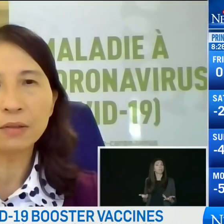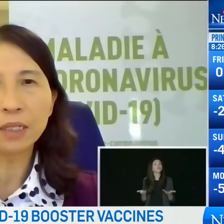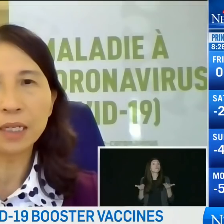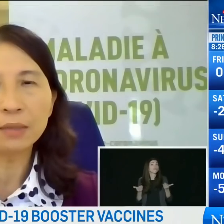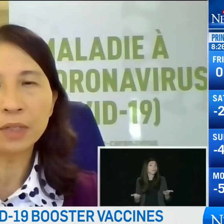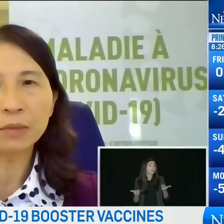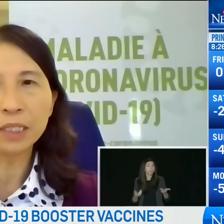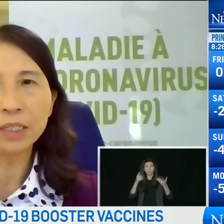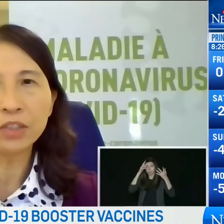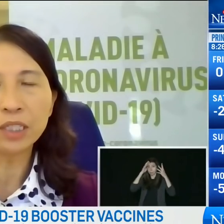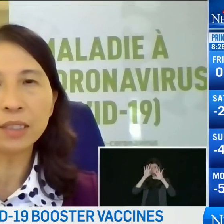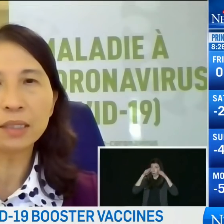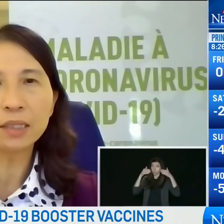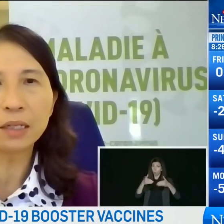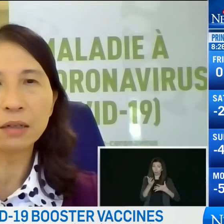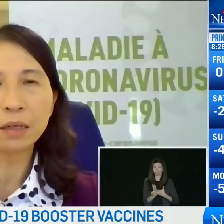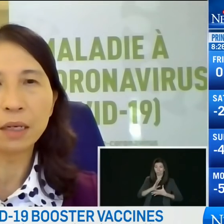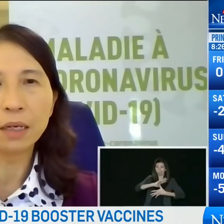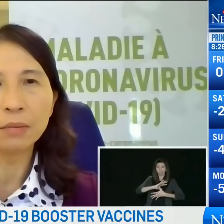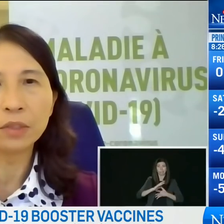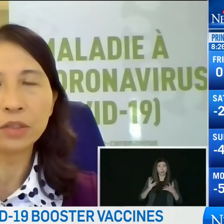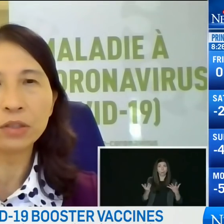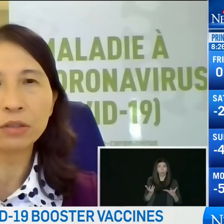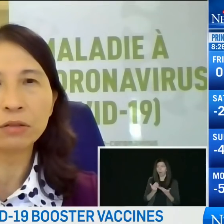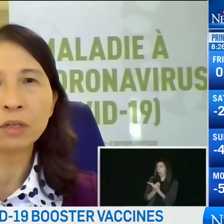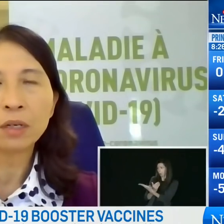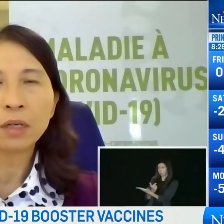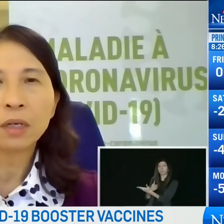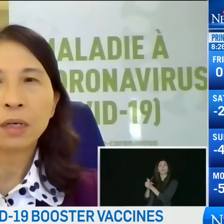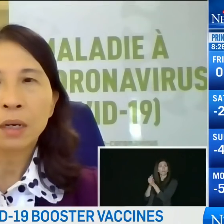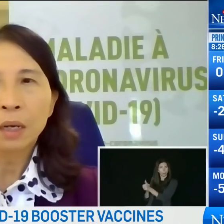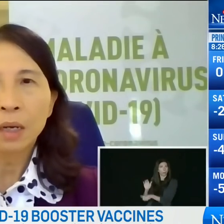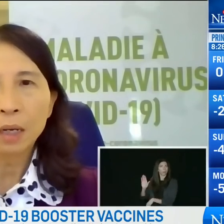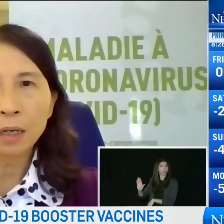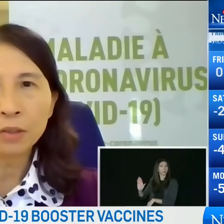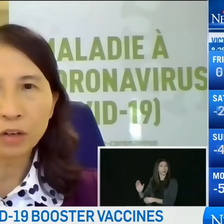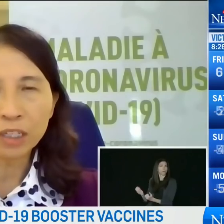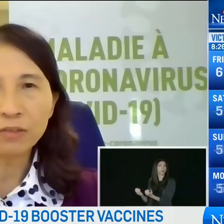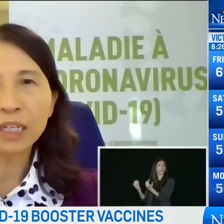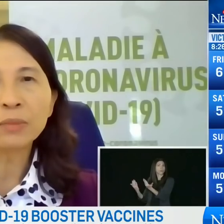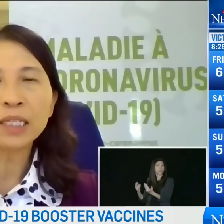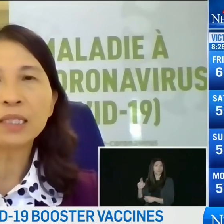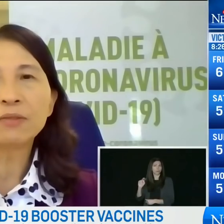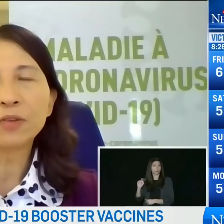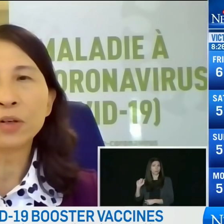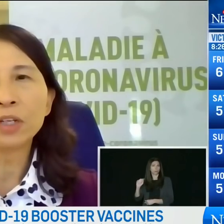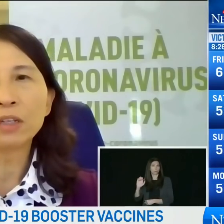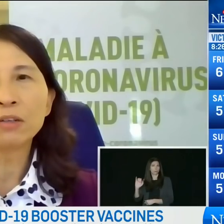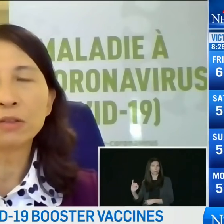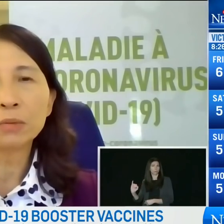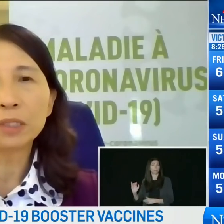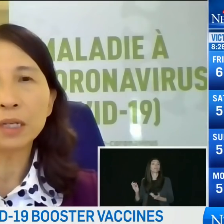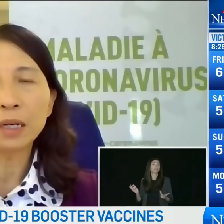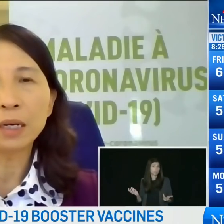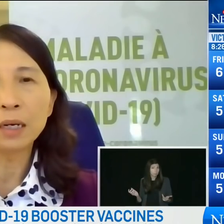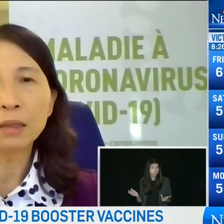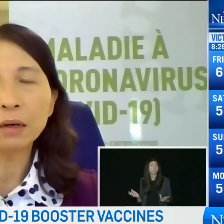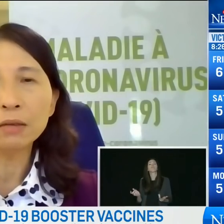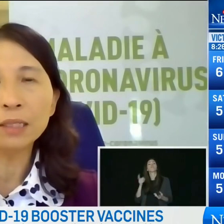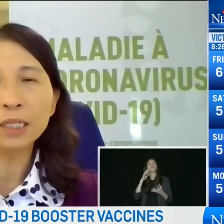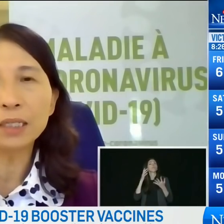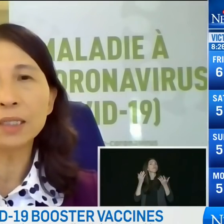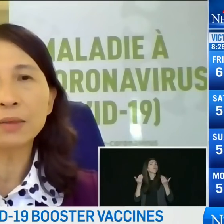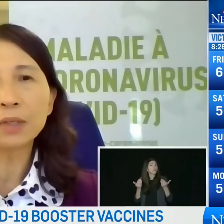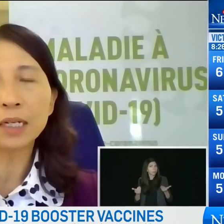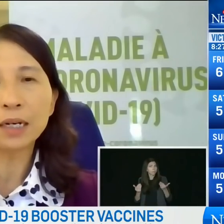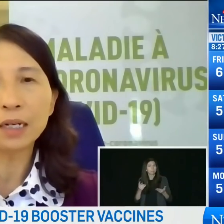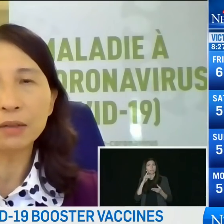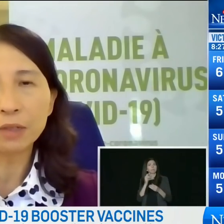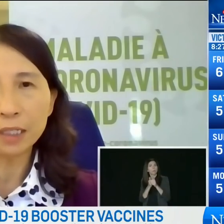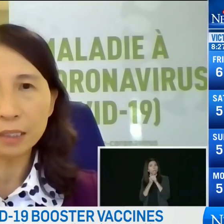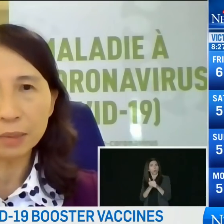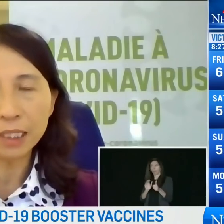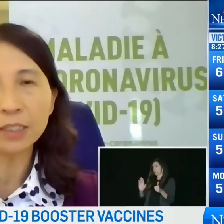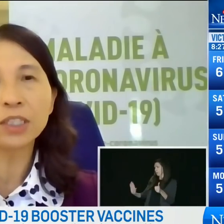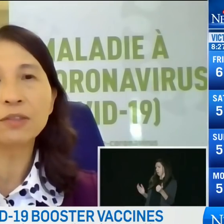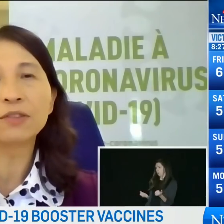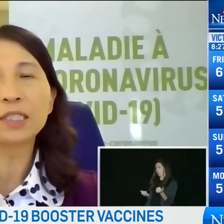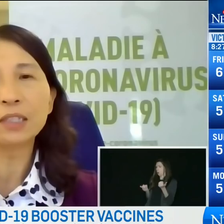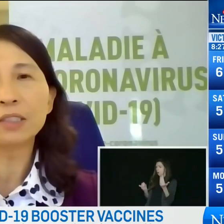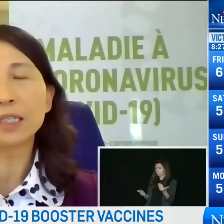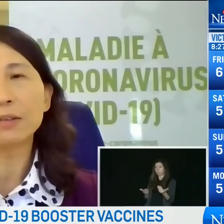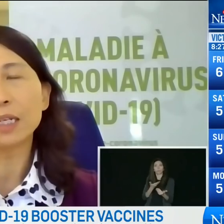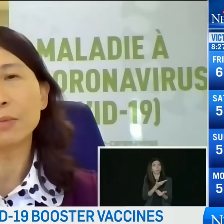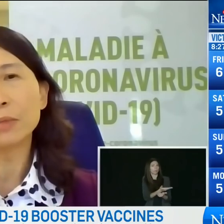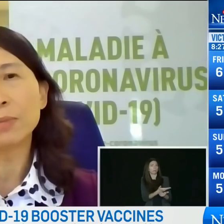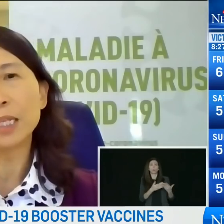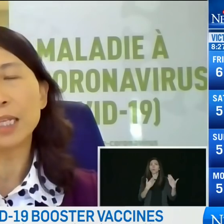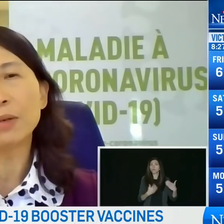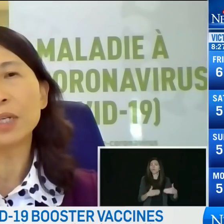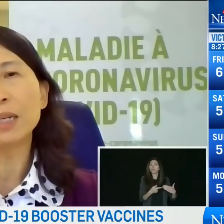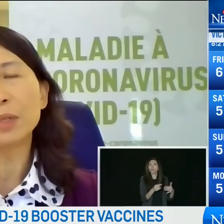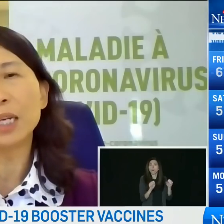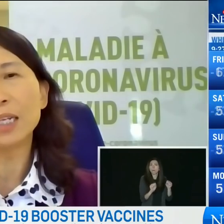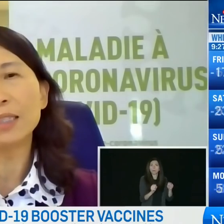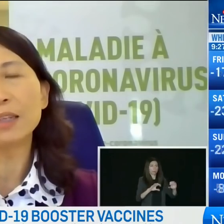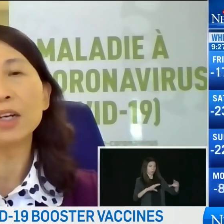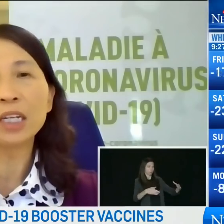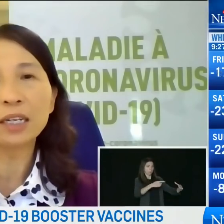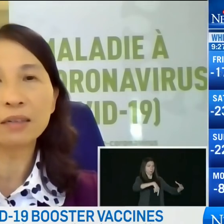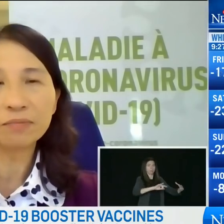AND I'LL TAKE IT FIRST.